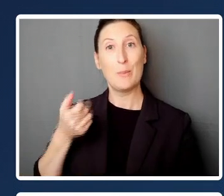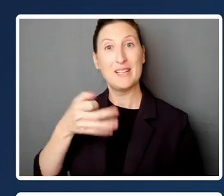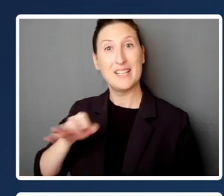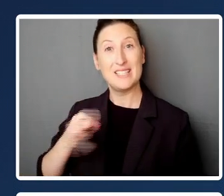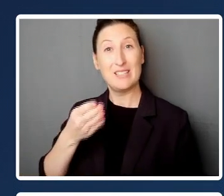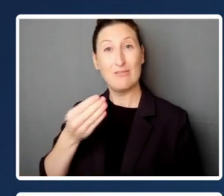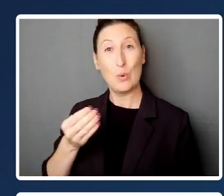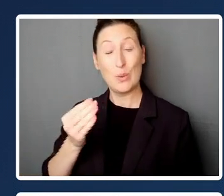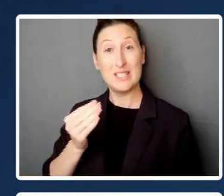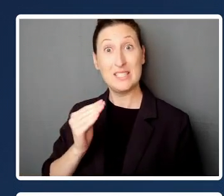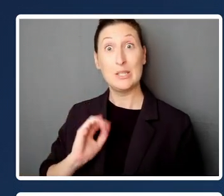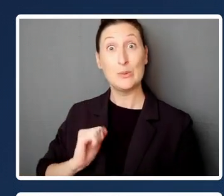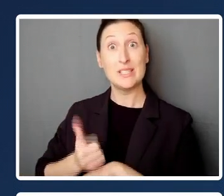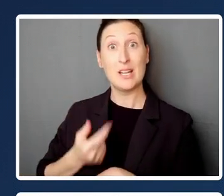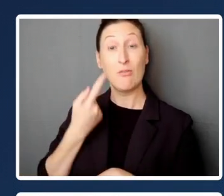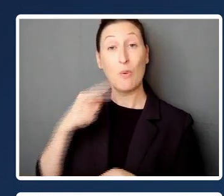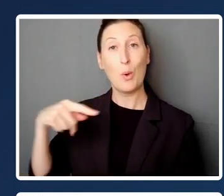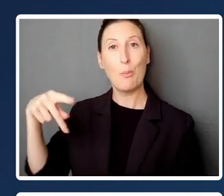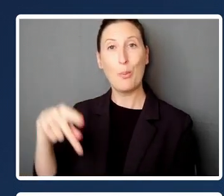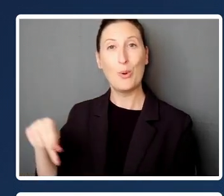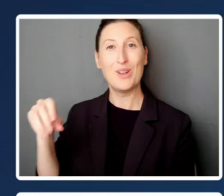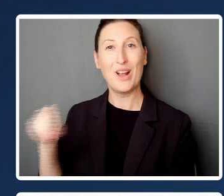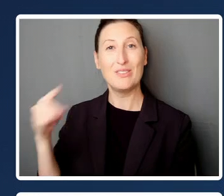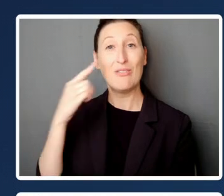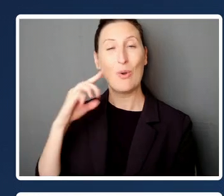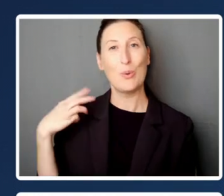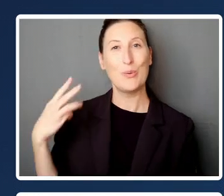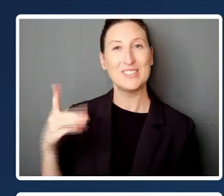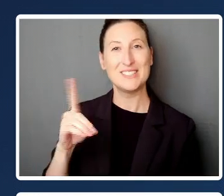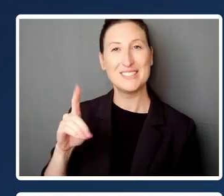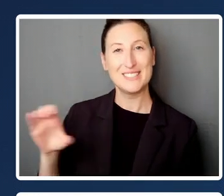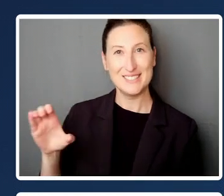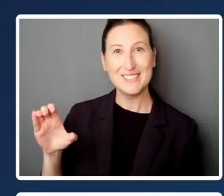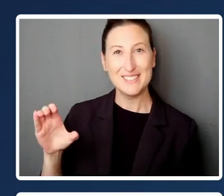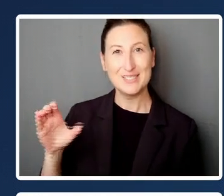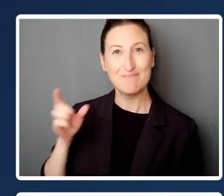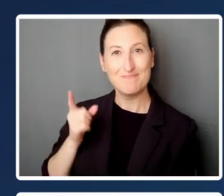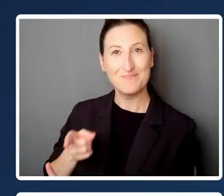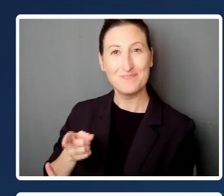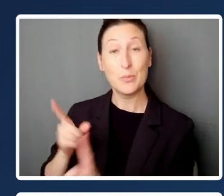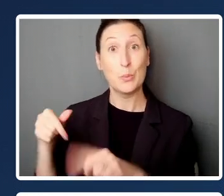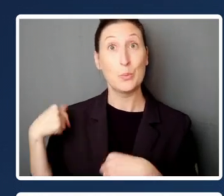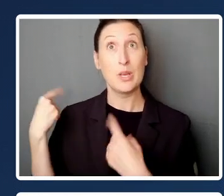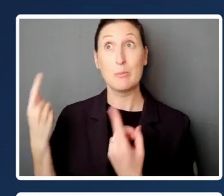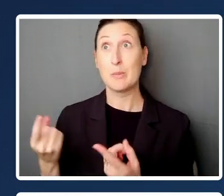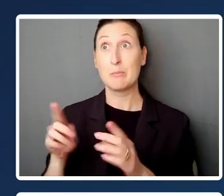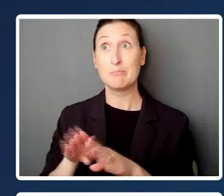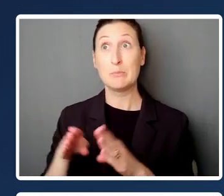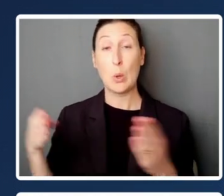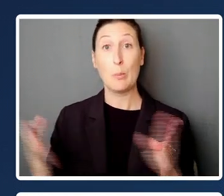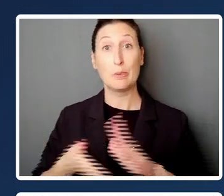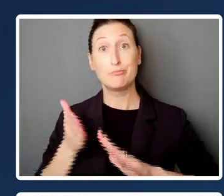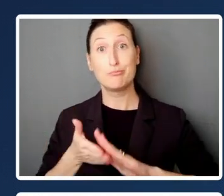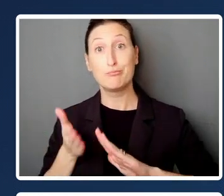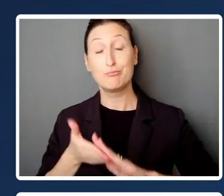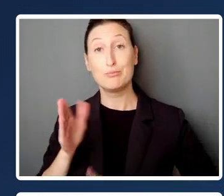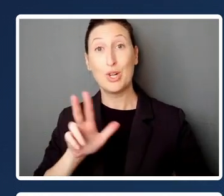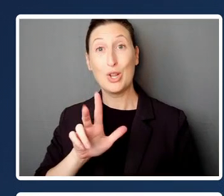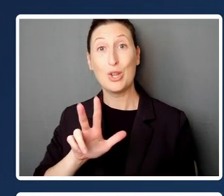D.C. And we've been open for 31 years, and we grew out of a collection that was housed at